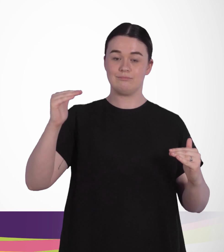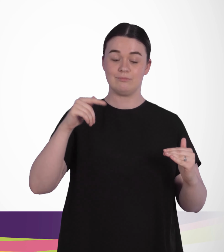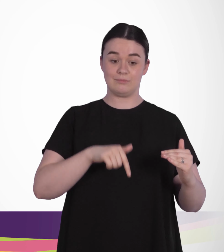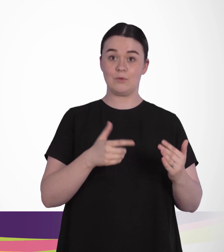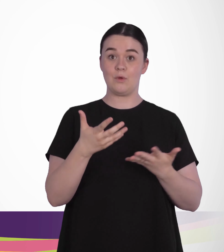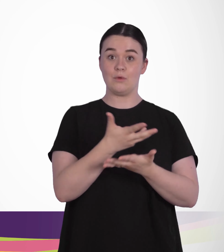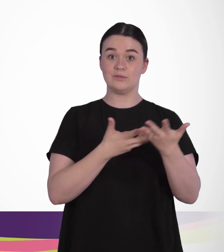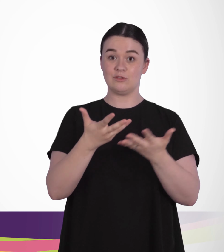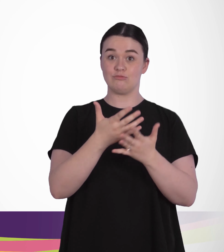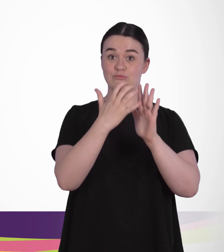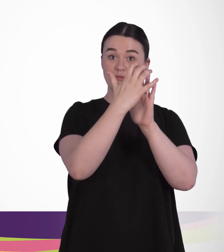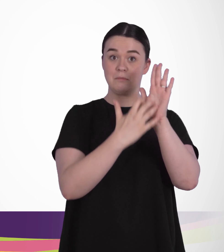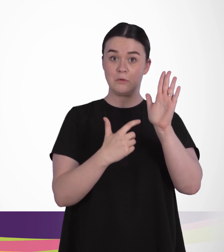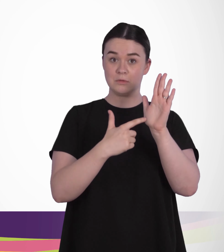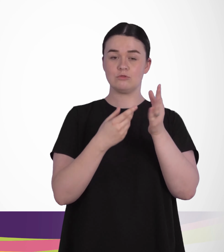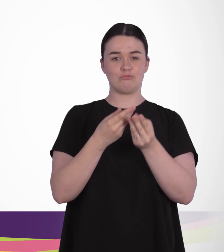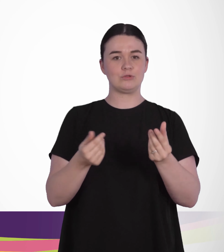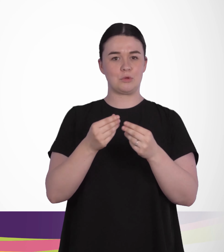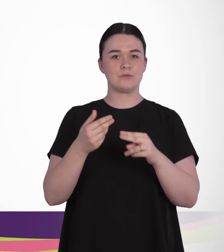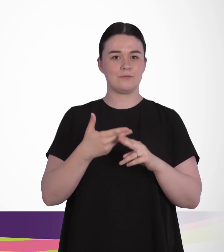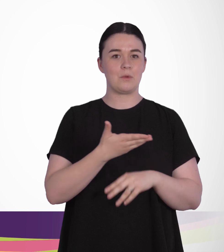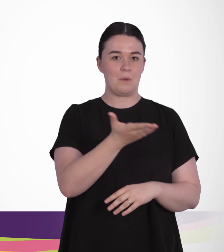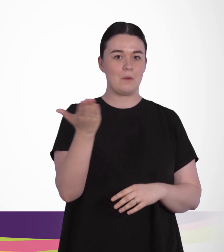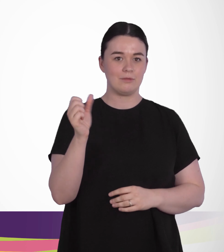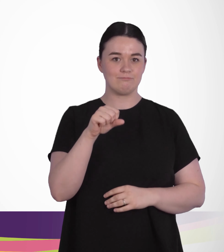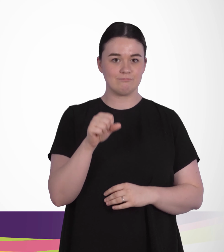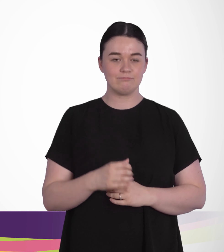This consultation report is a resource for all.